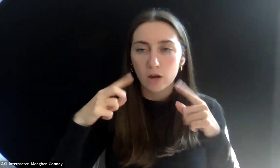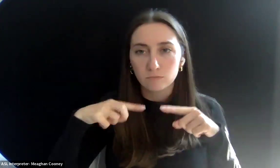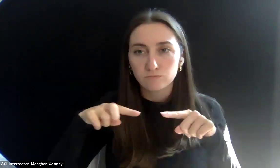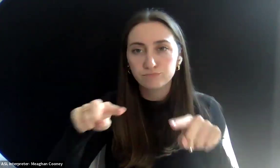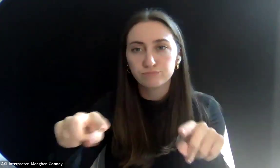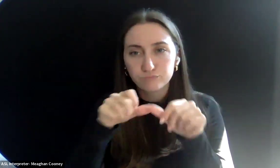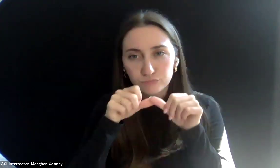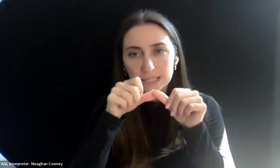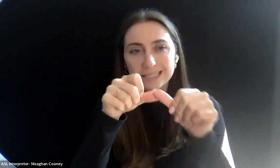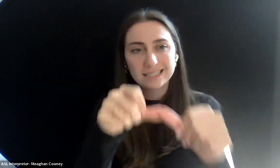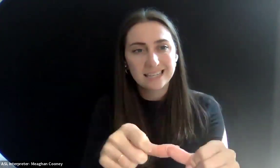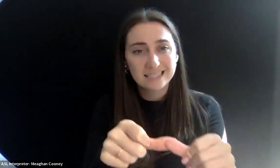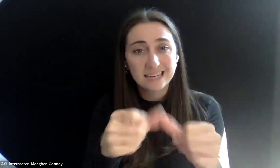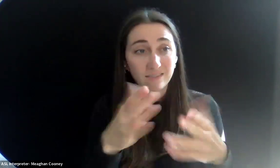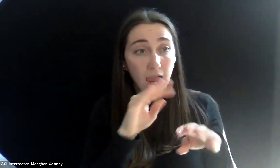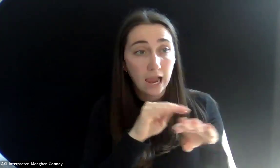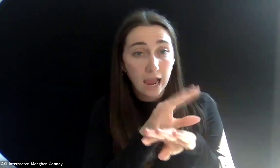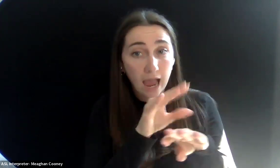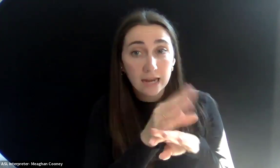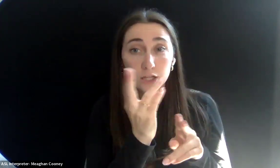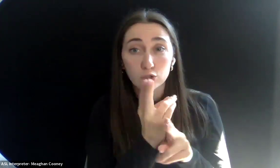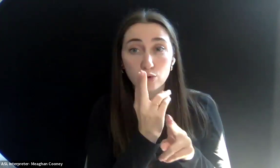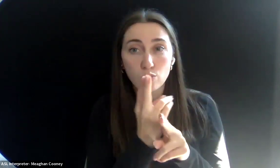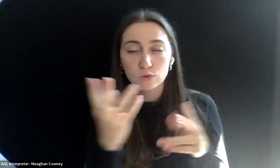issued together with that climate resilience tool.